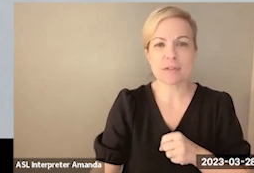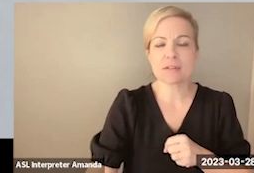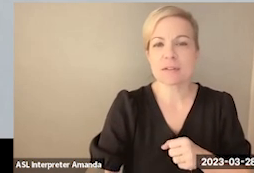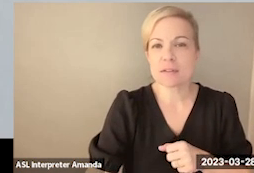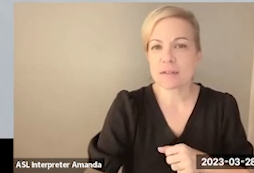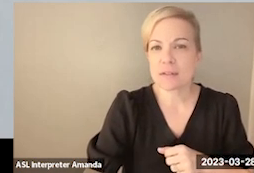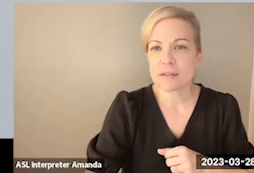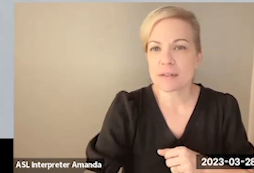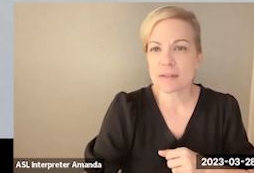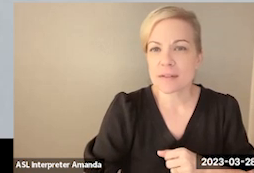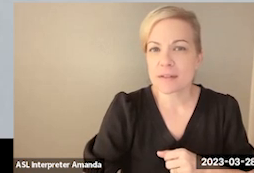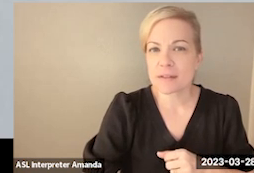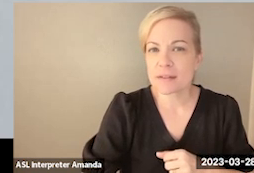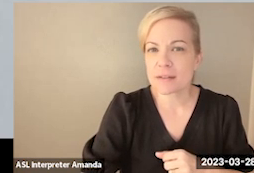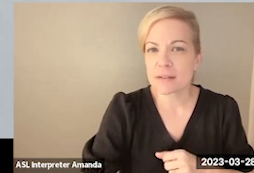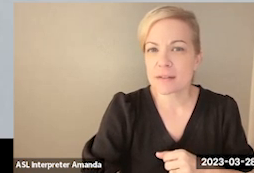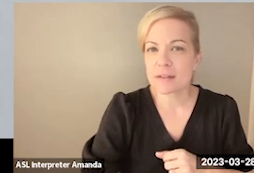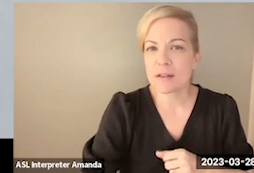Debbie Stine, Science & Technology Policy Academy: there is.